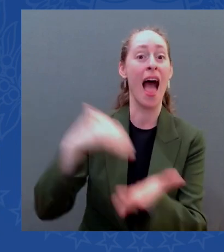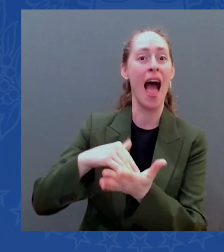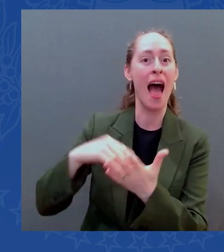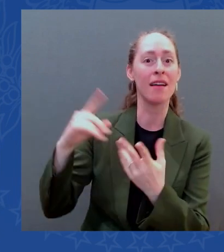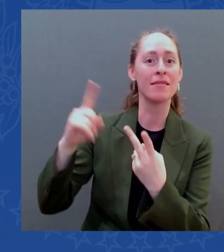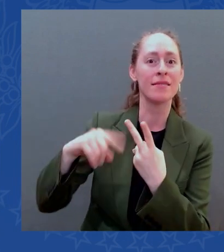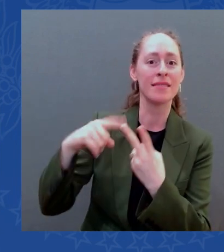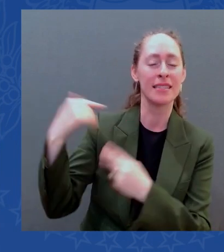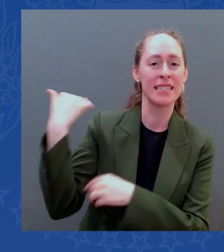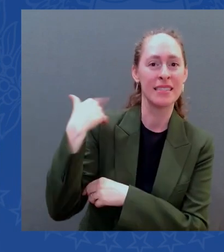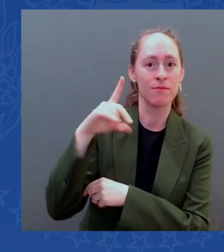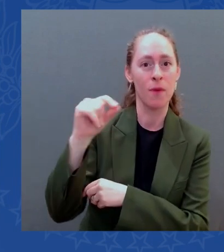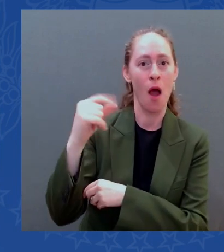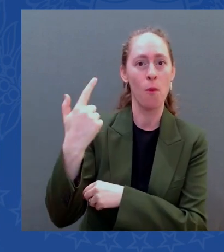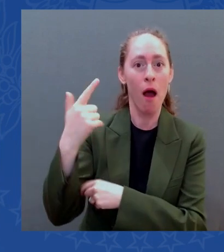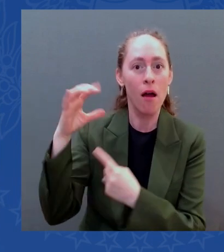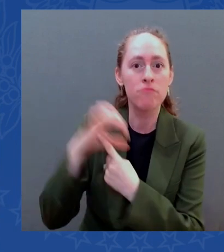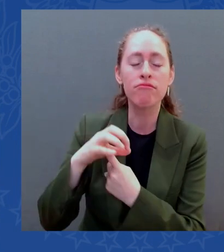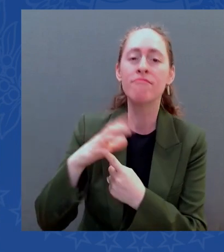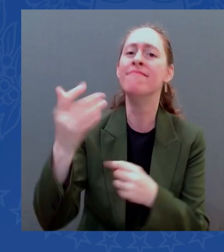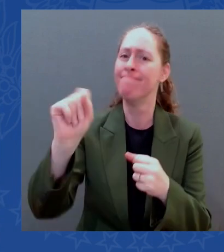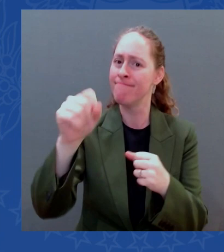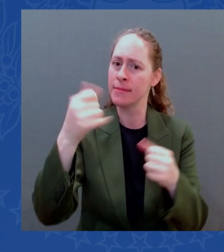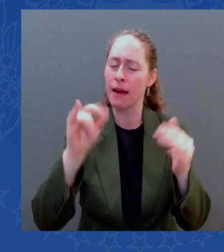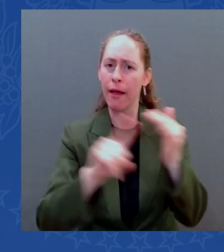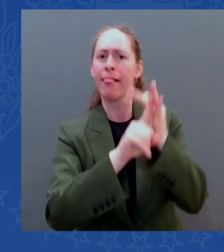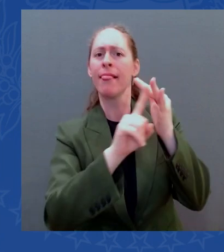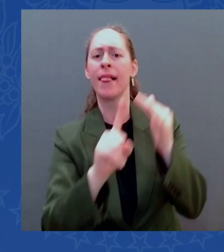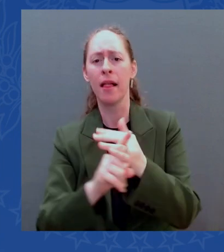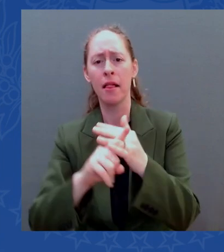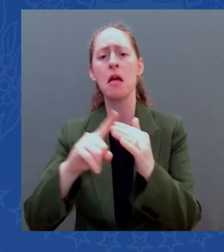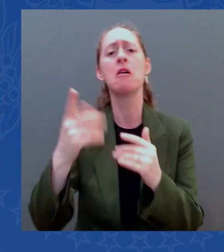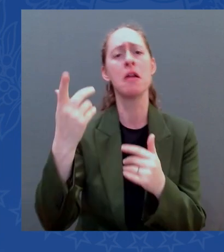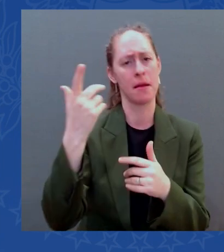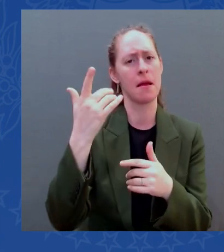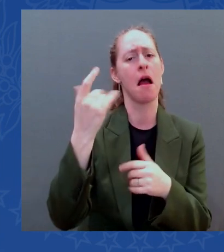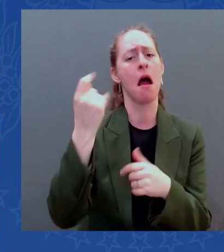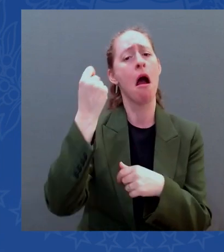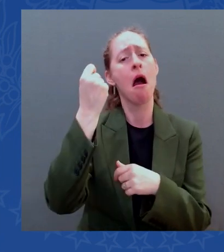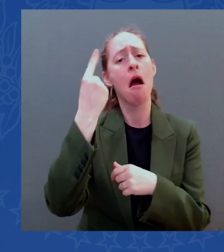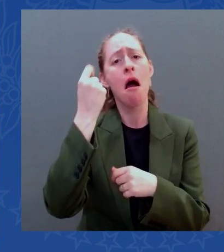while traveling from city to city playing and also started the year with no fans in the buildings.